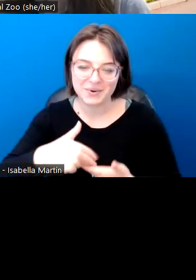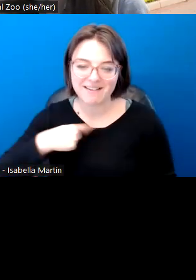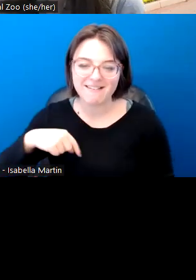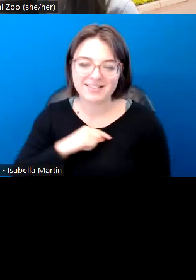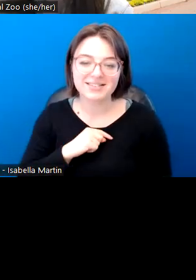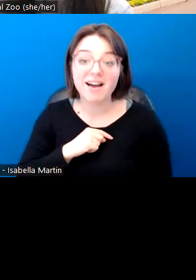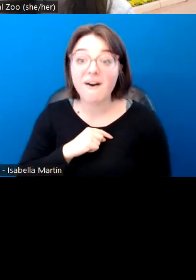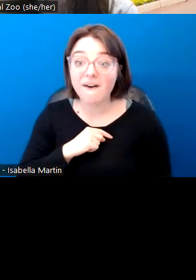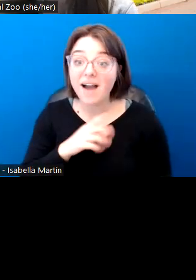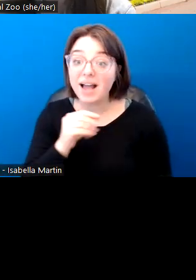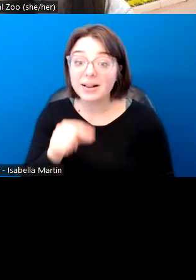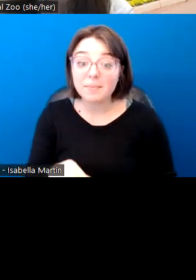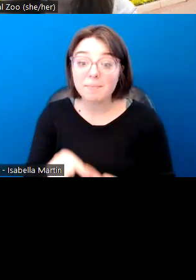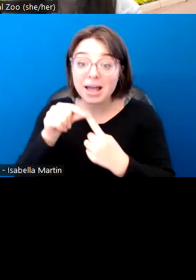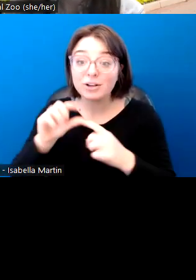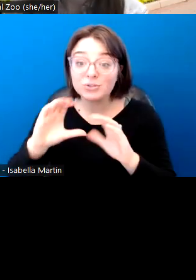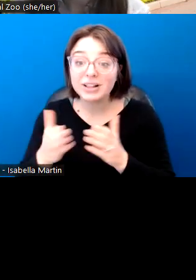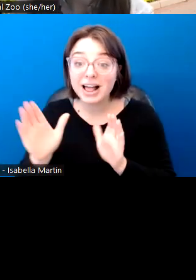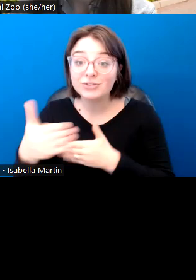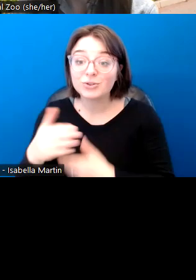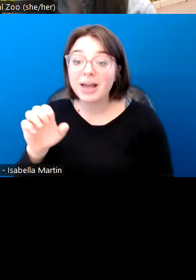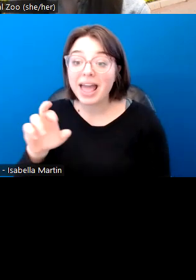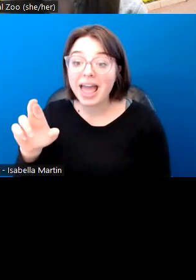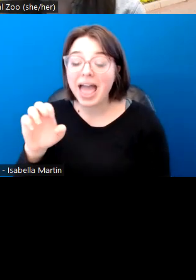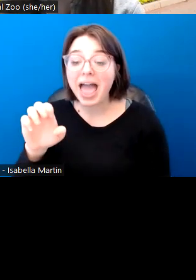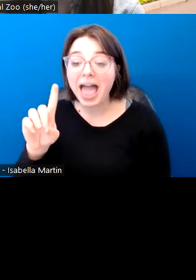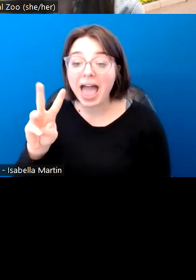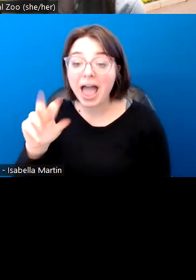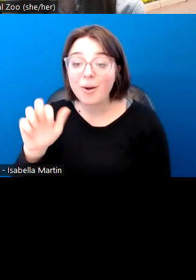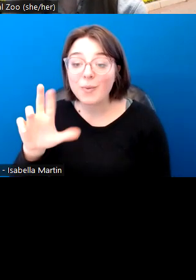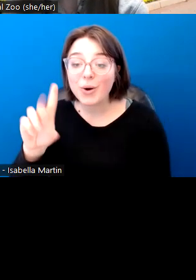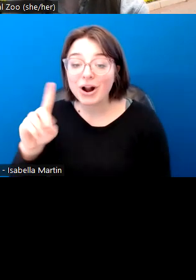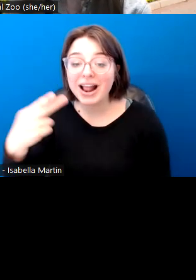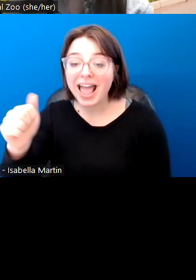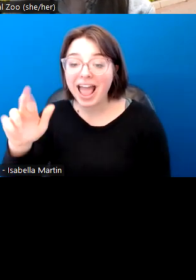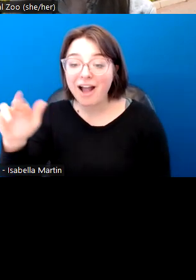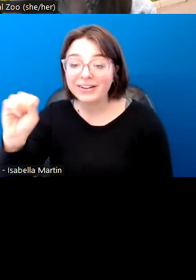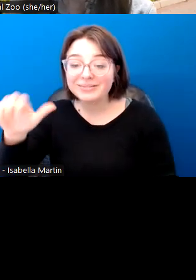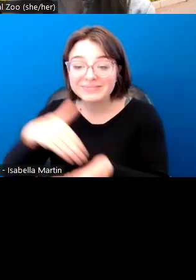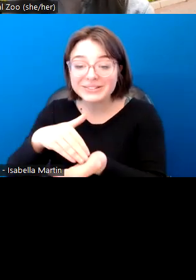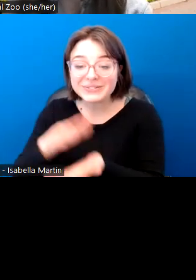classroom from Elk Grove, Edward Harris Middle School very welcome to everybody joining. So once